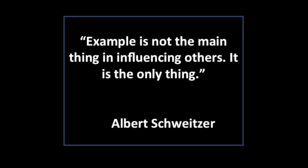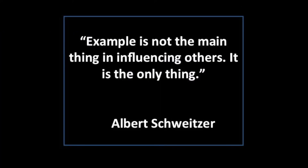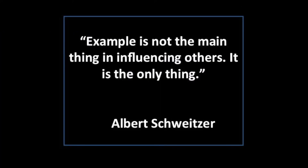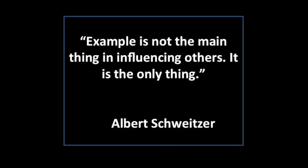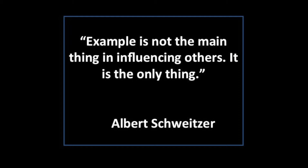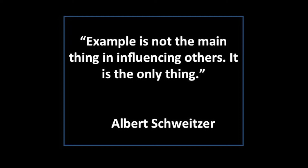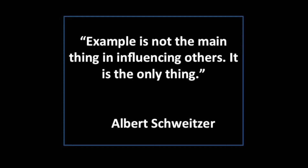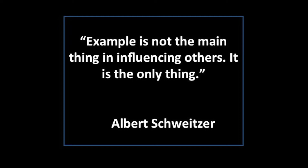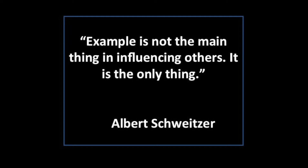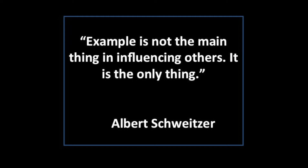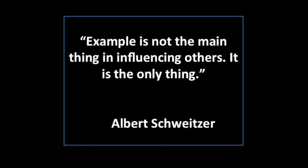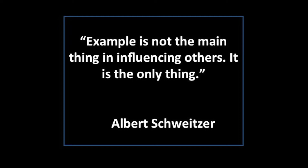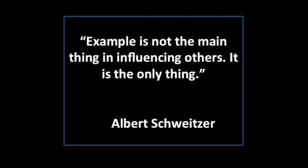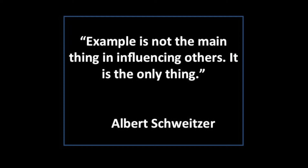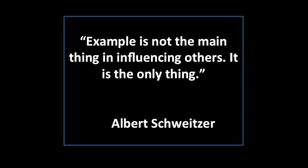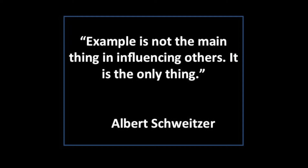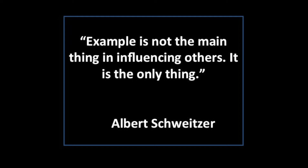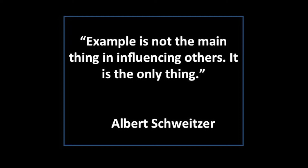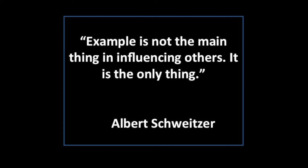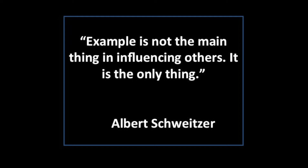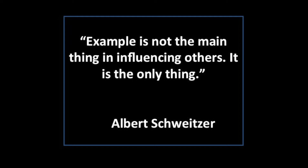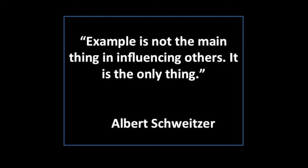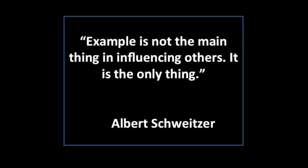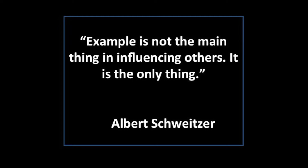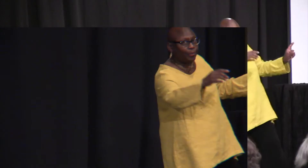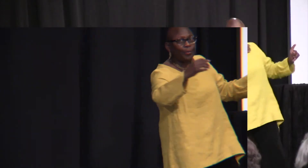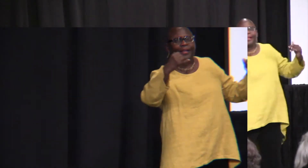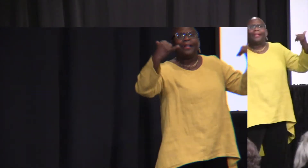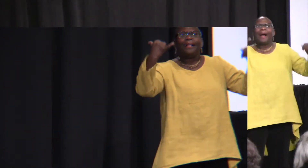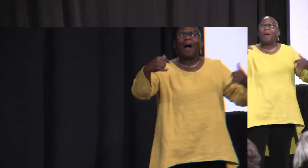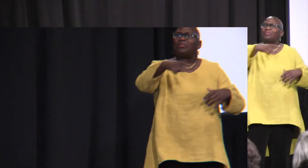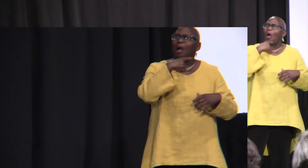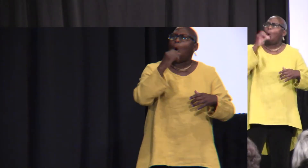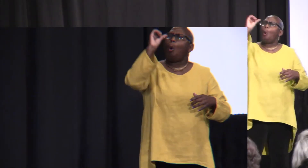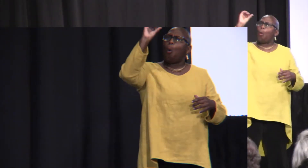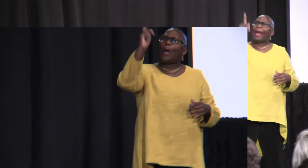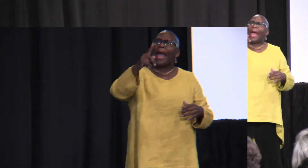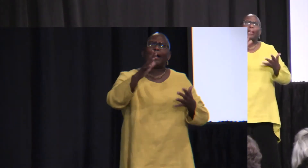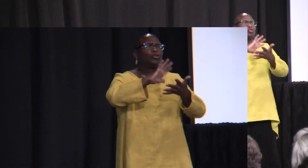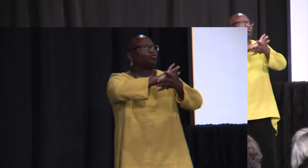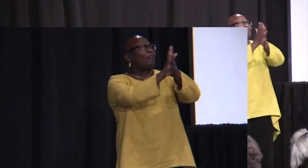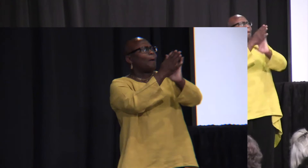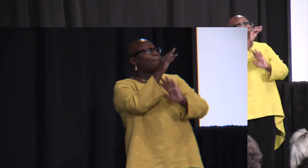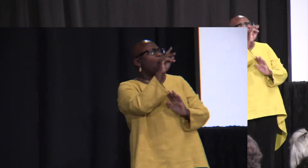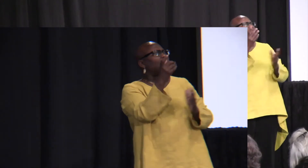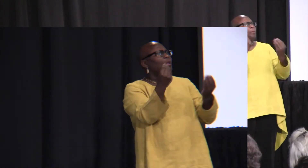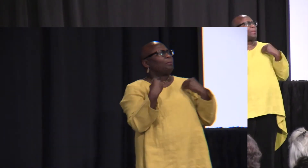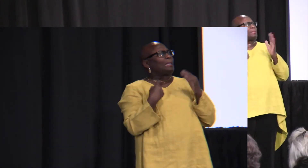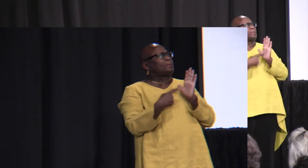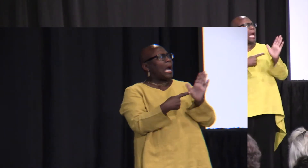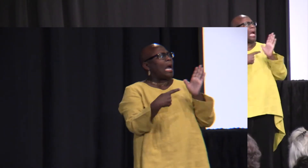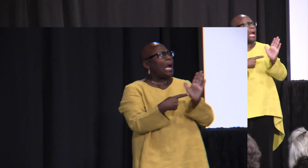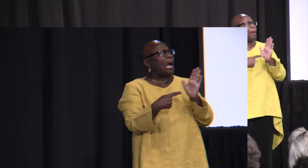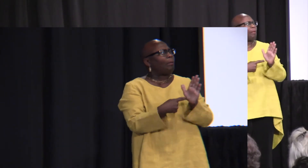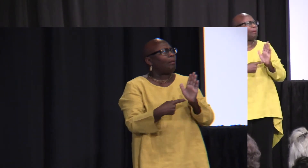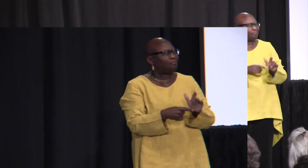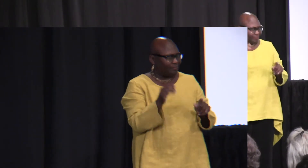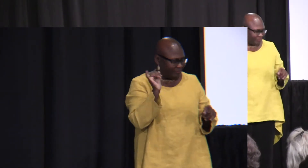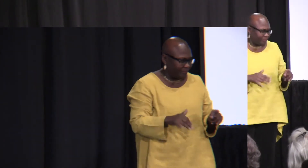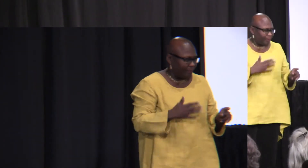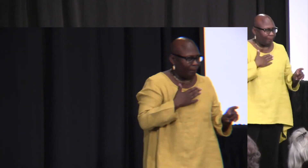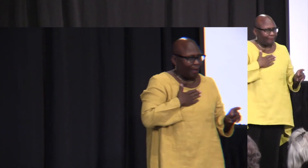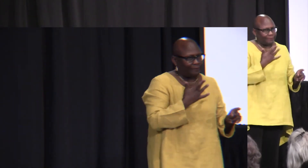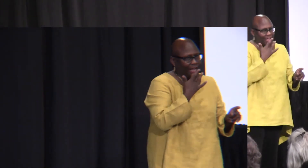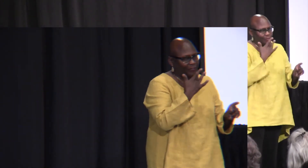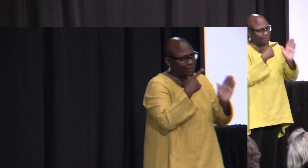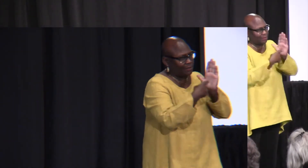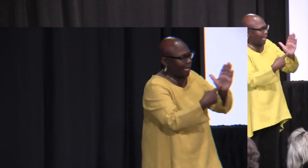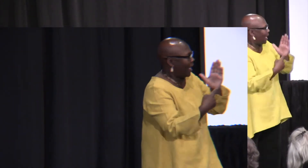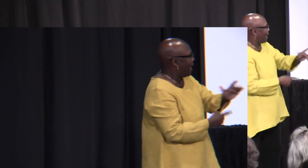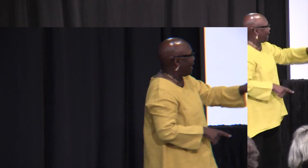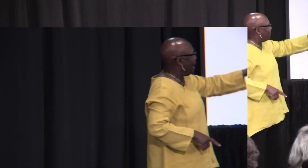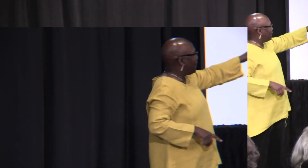empowered to brainstorm, analyze and create solutions to problems for today and the future.